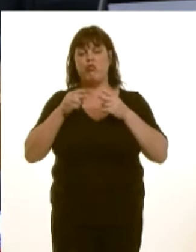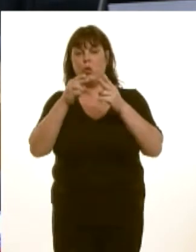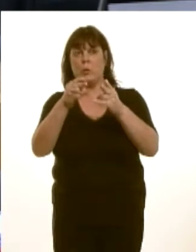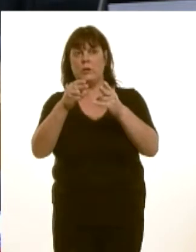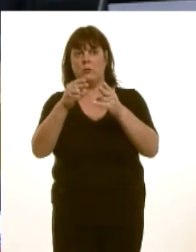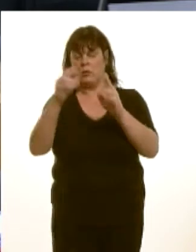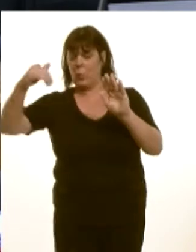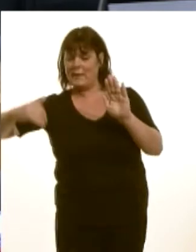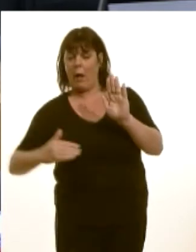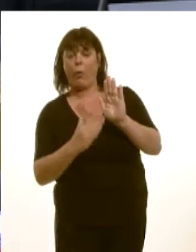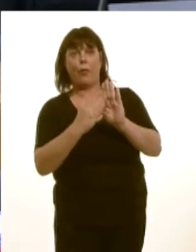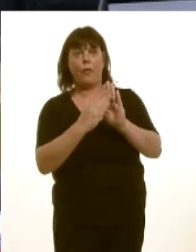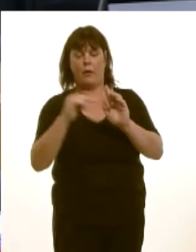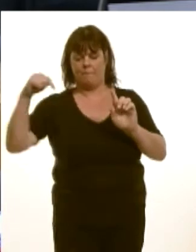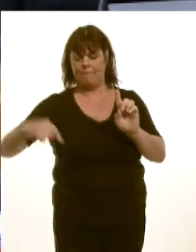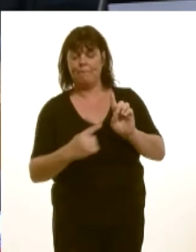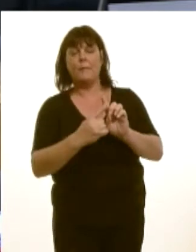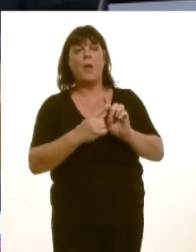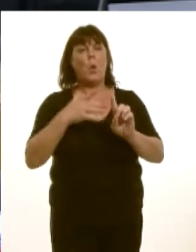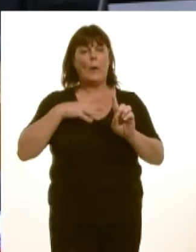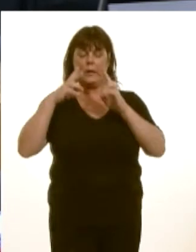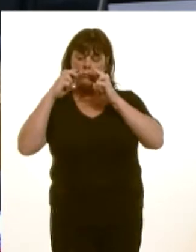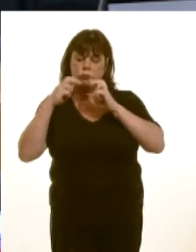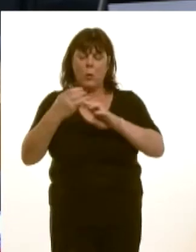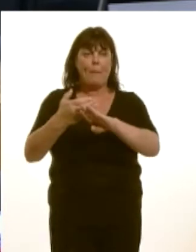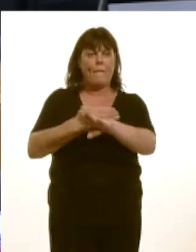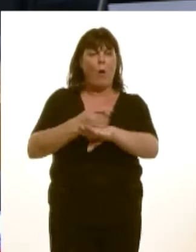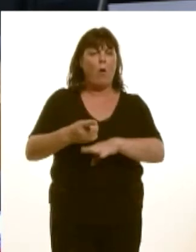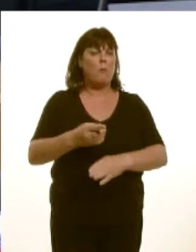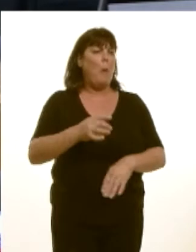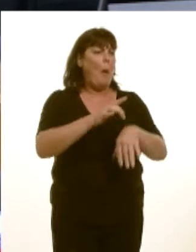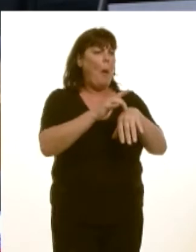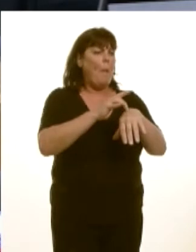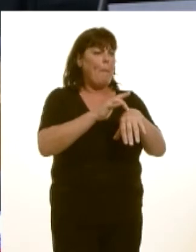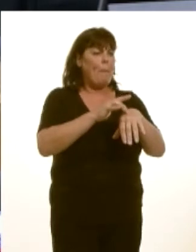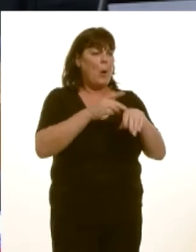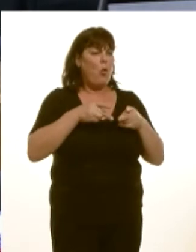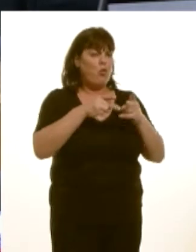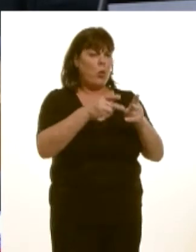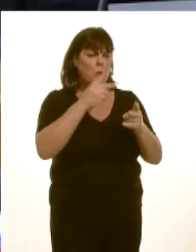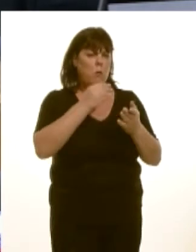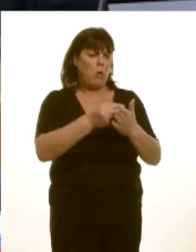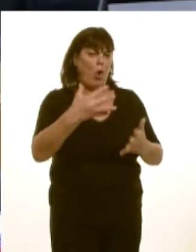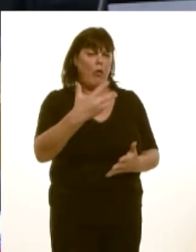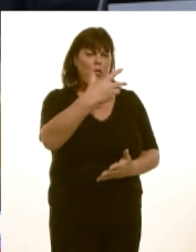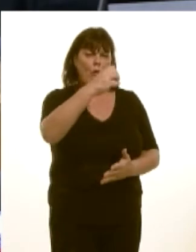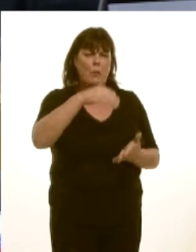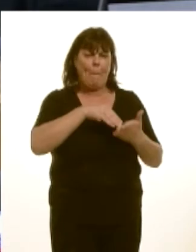With the blue route, I have to say to Members that it is not what it appears to be. It would cost about £800 million, not £300 million. It would be delivered in the same timescale.